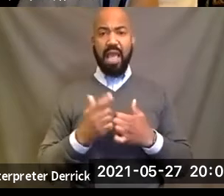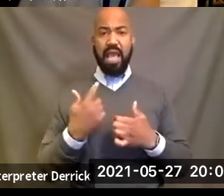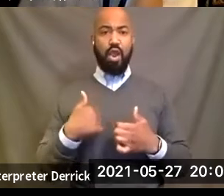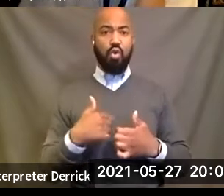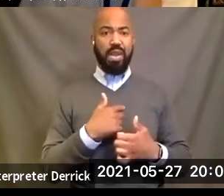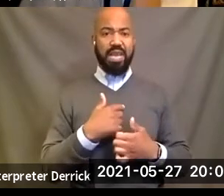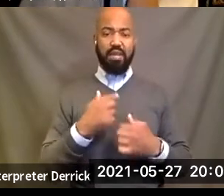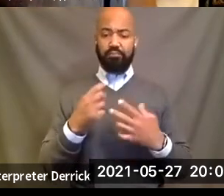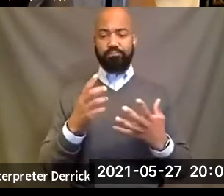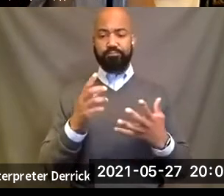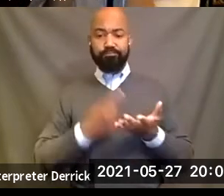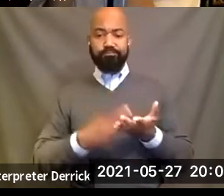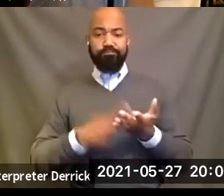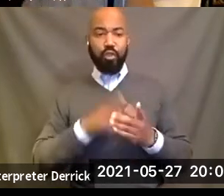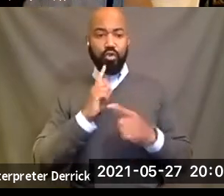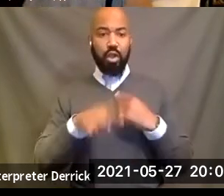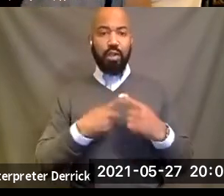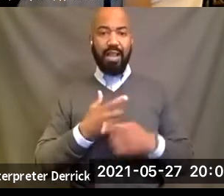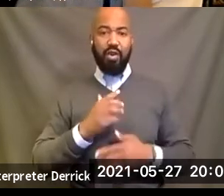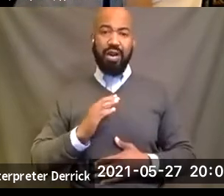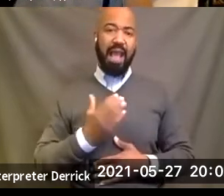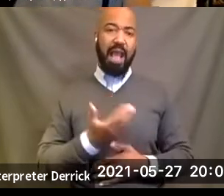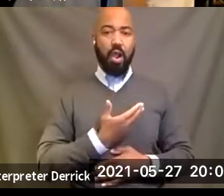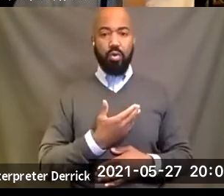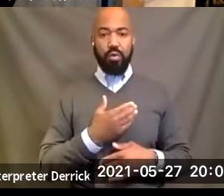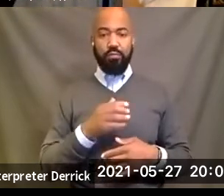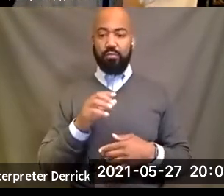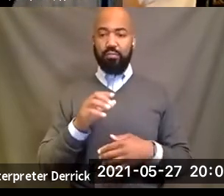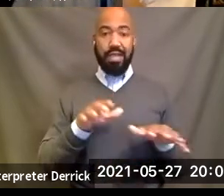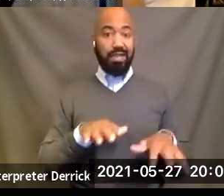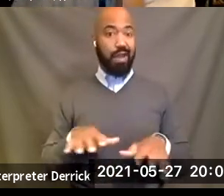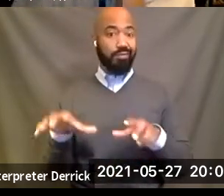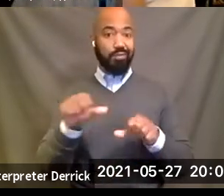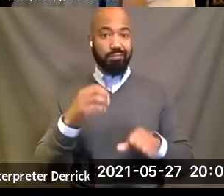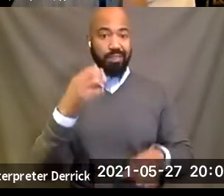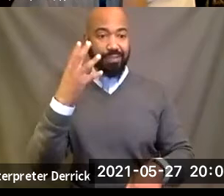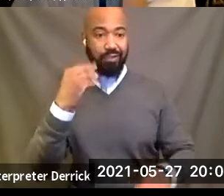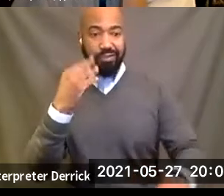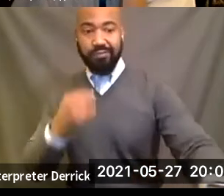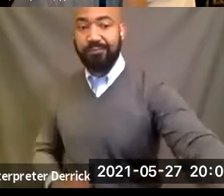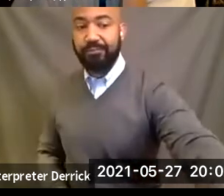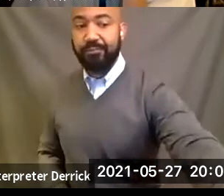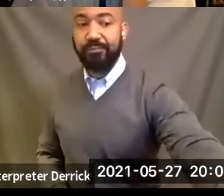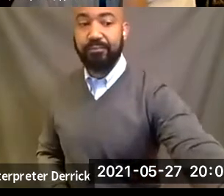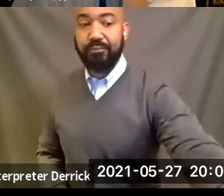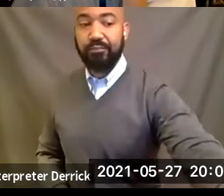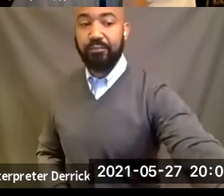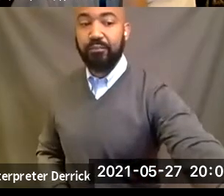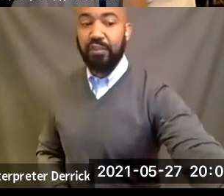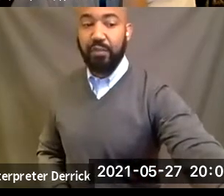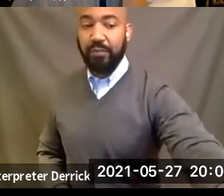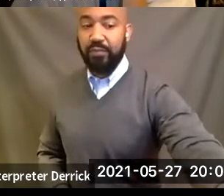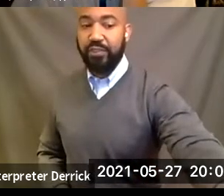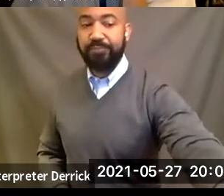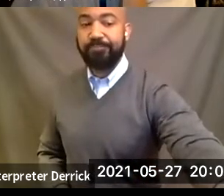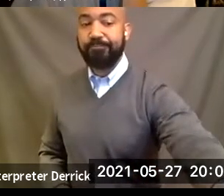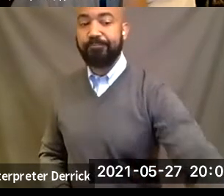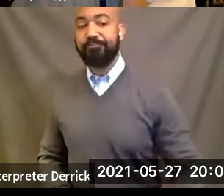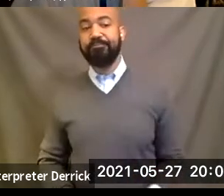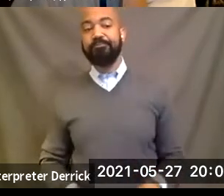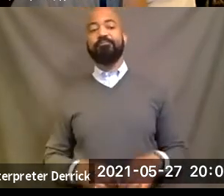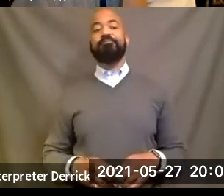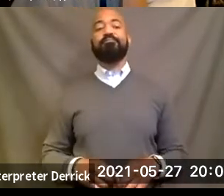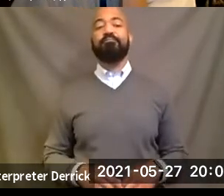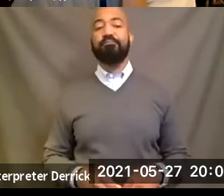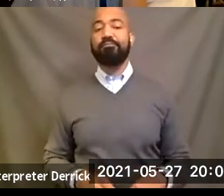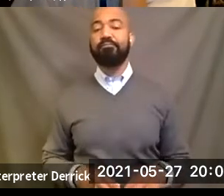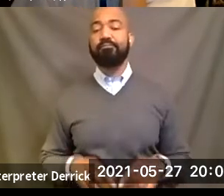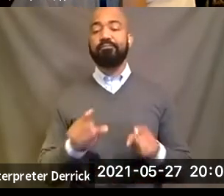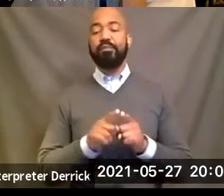Benjamin (they/them/elle): Of what the experience is and so just picking up gems of like was I adopted was I relinquished are these terms that I choose to use or.